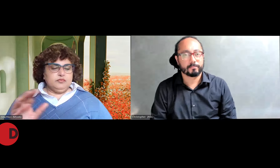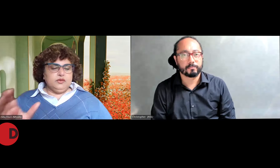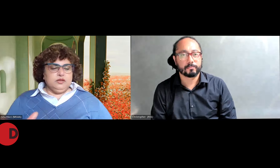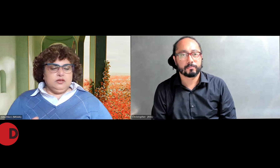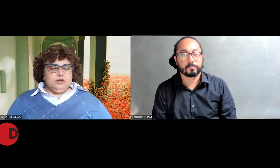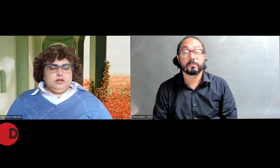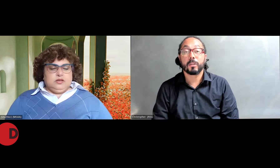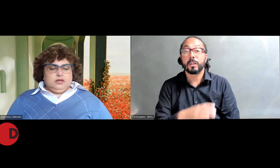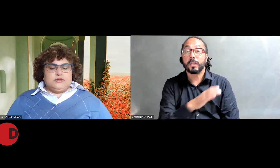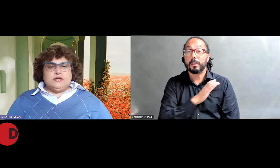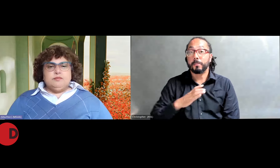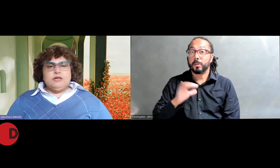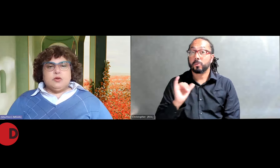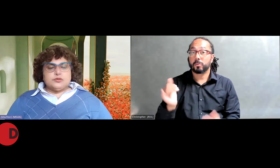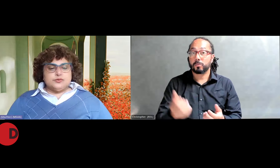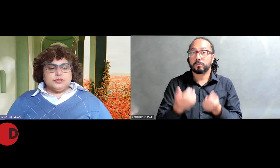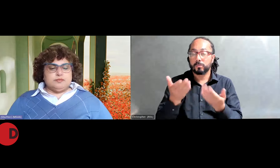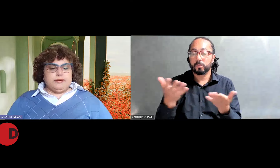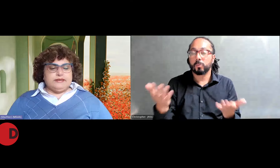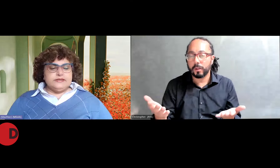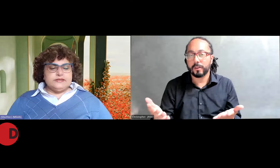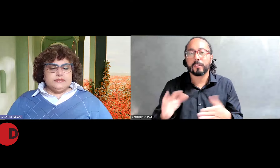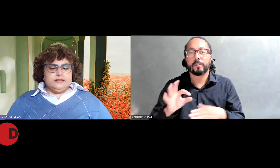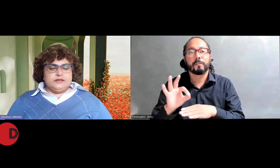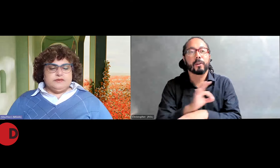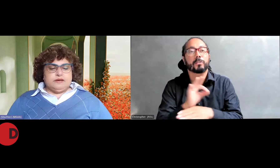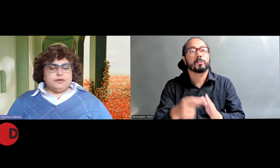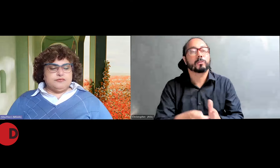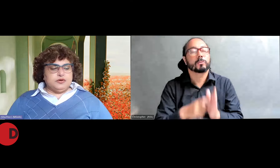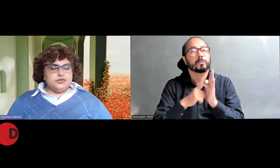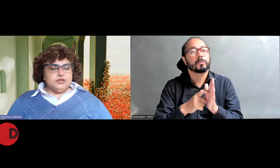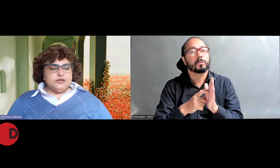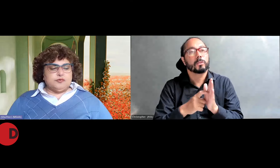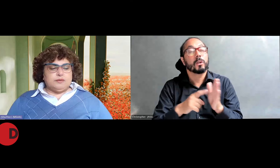The Committee also recommends developing functional requirements